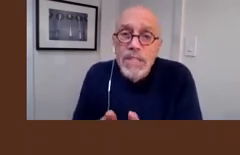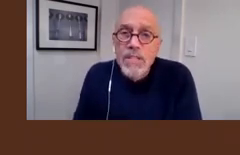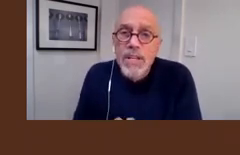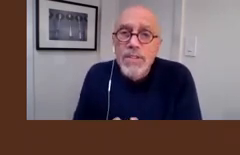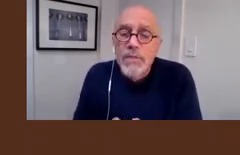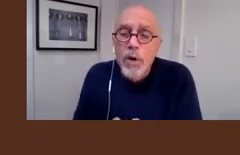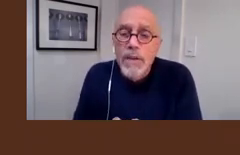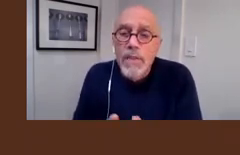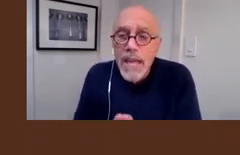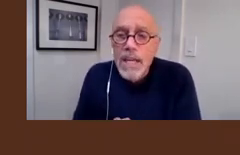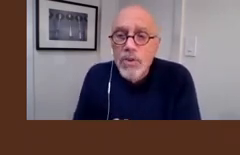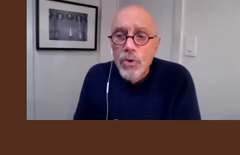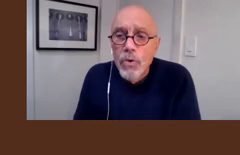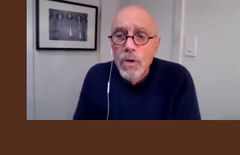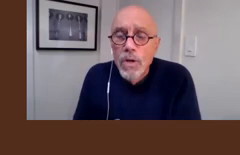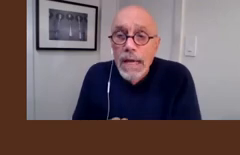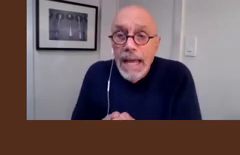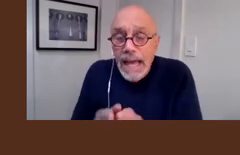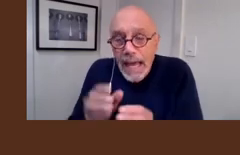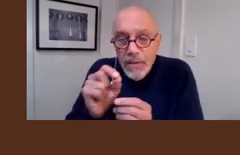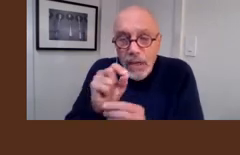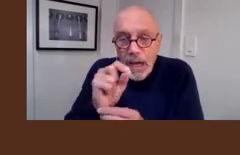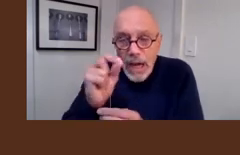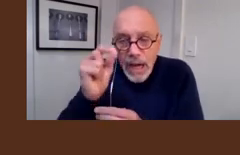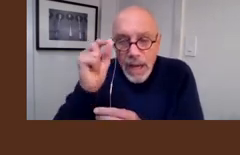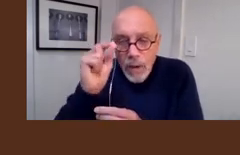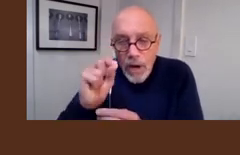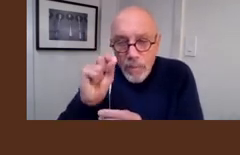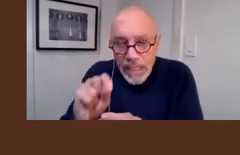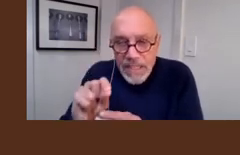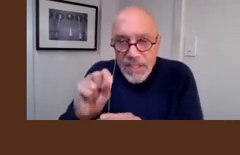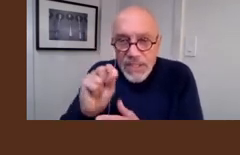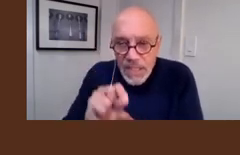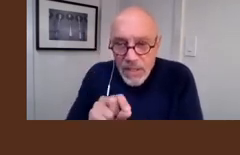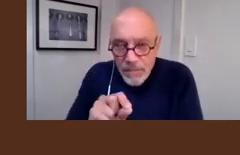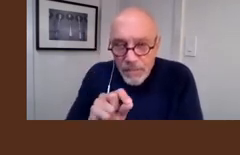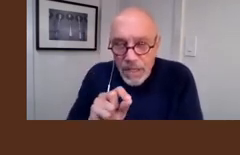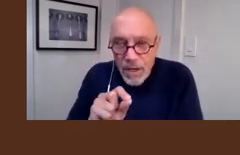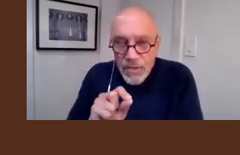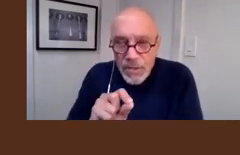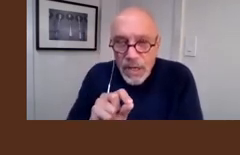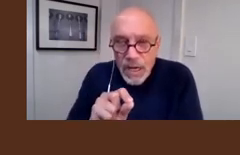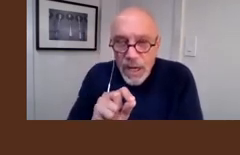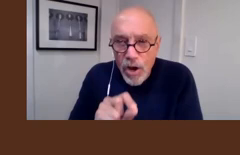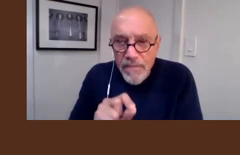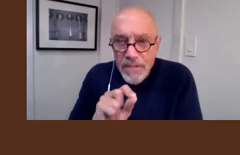details of what they can do, and I want to plant a seed. Because I often